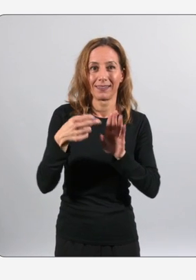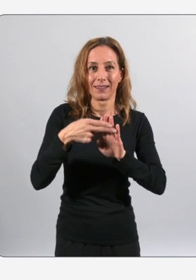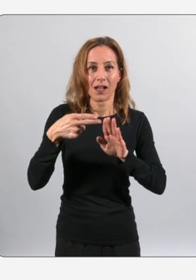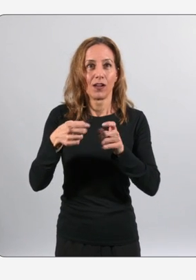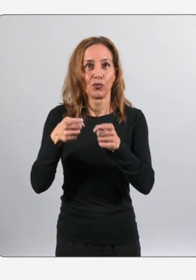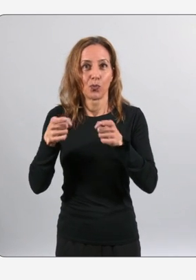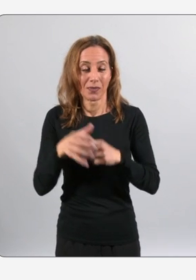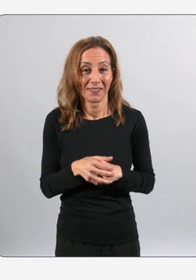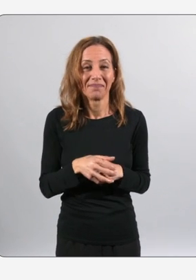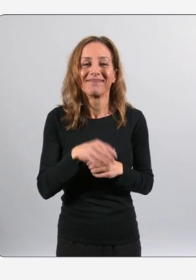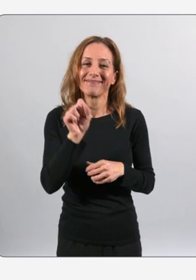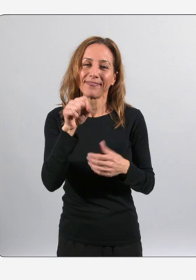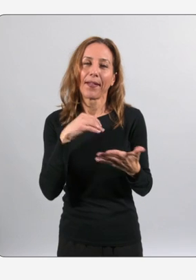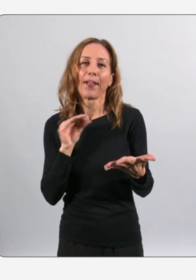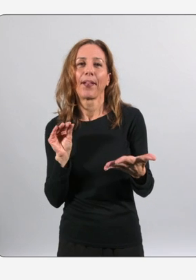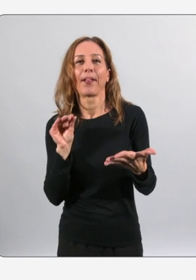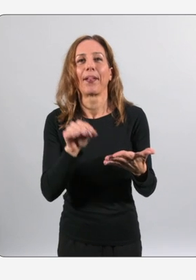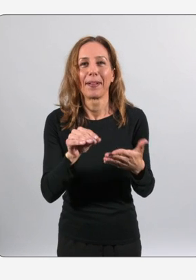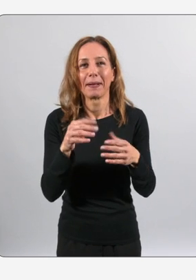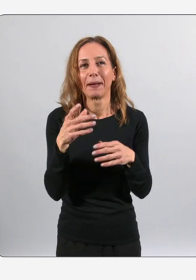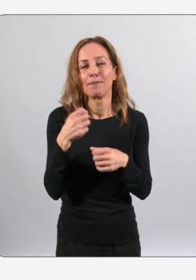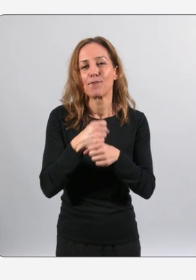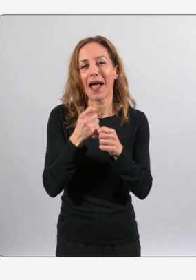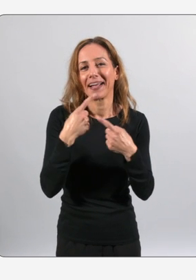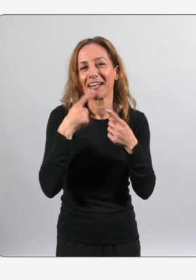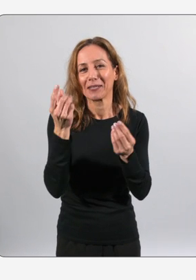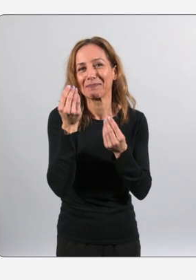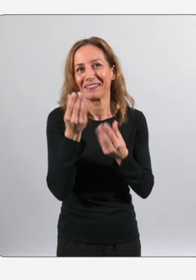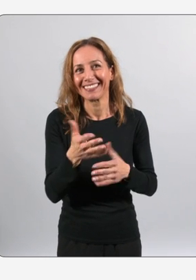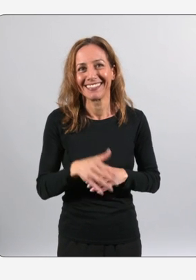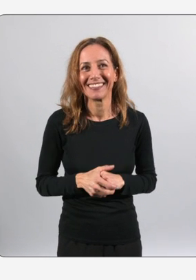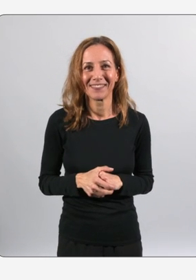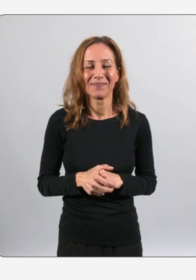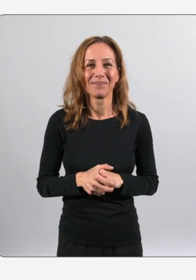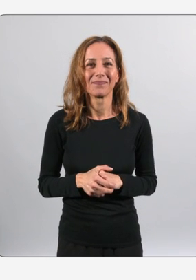product announcement, but all of you have been asking for this, so we figured you'd like it.